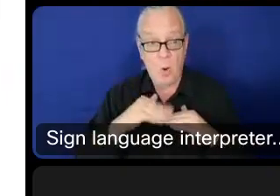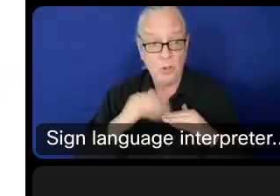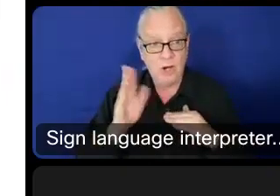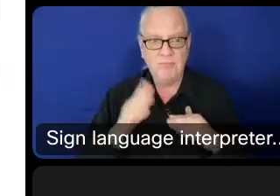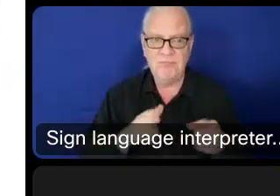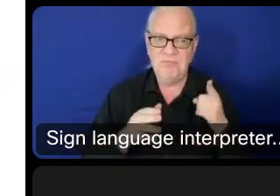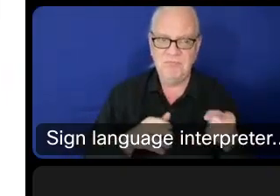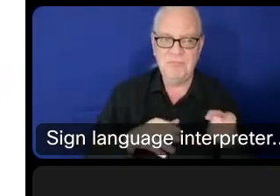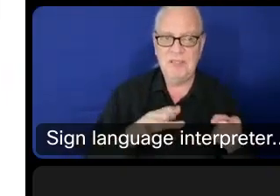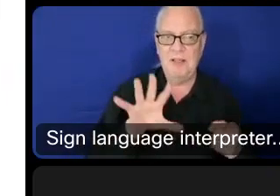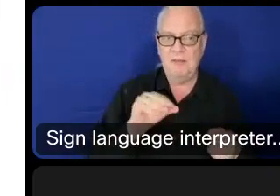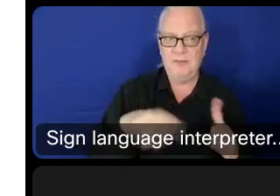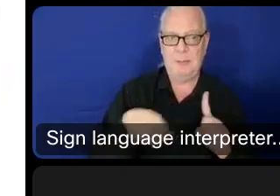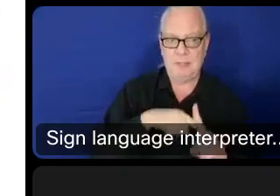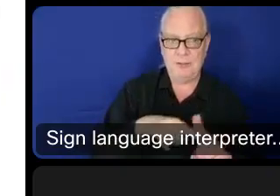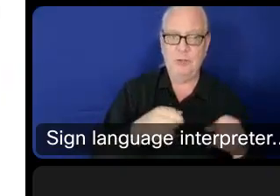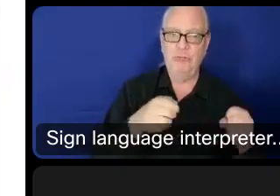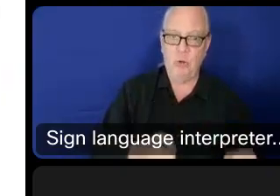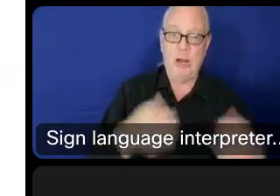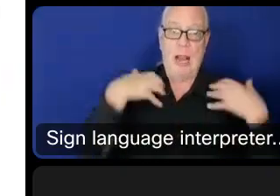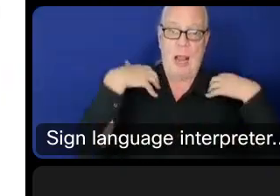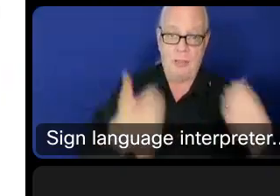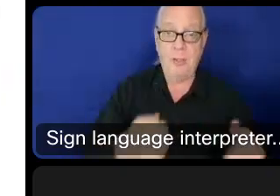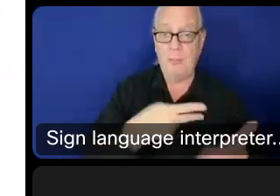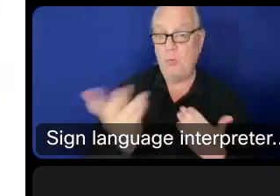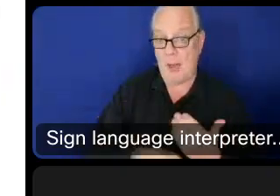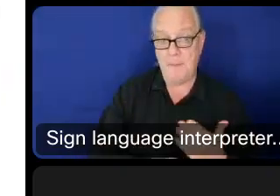out the 50 plus strong and healthy program. The Federal